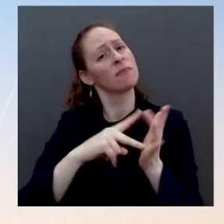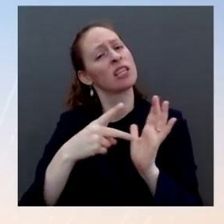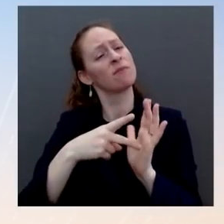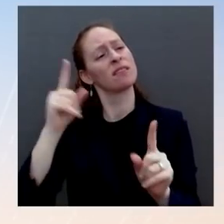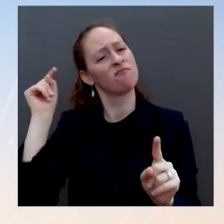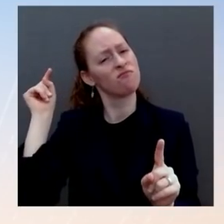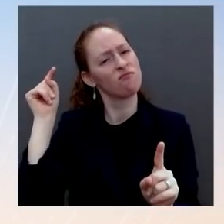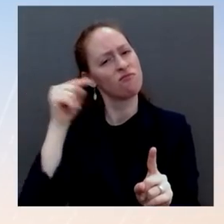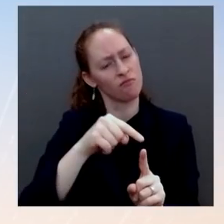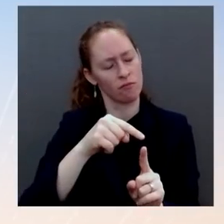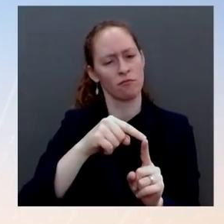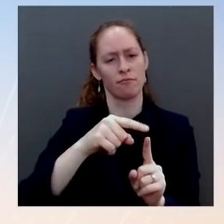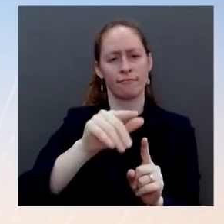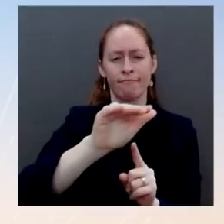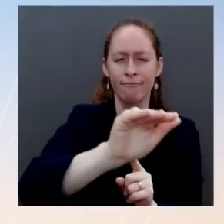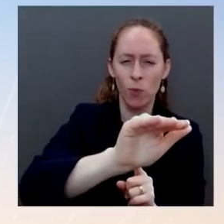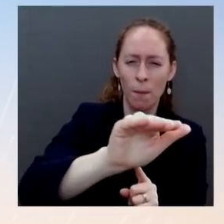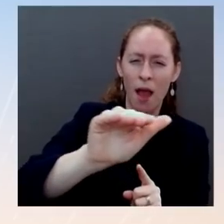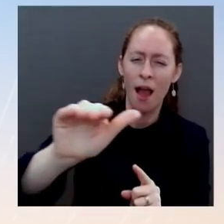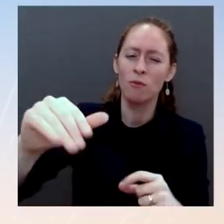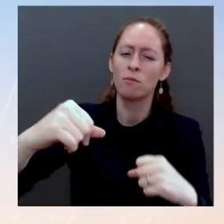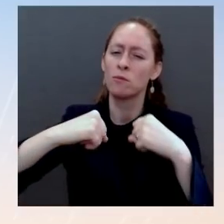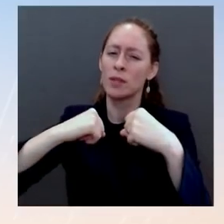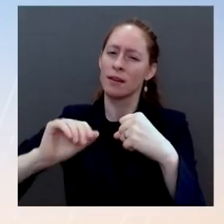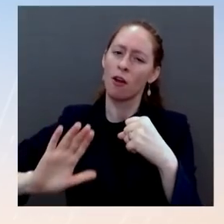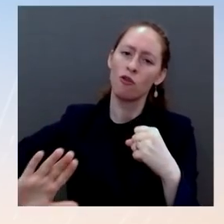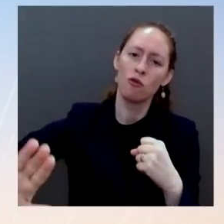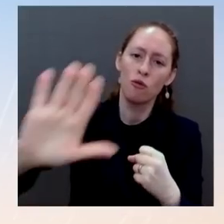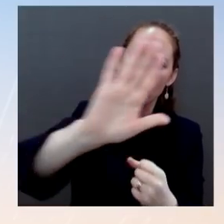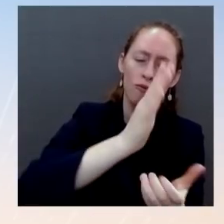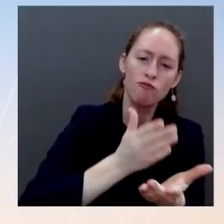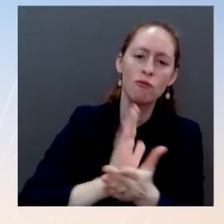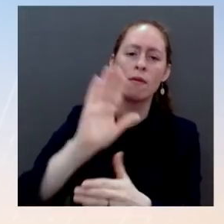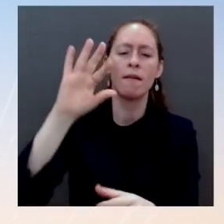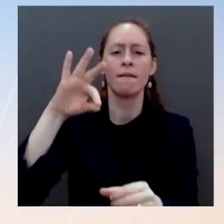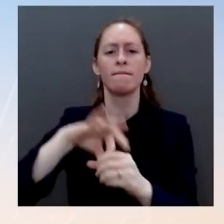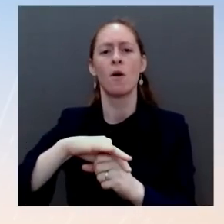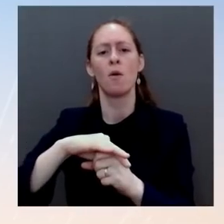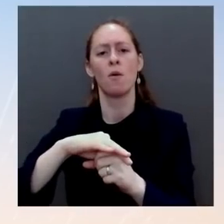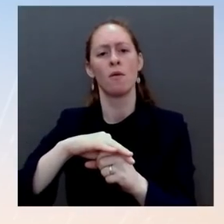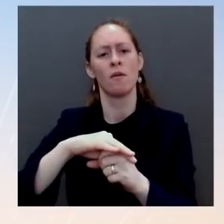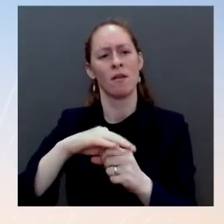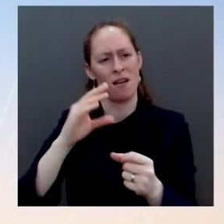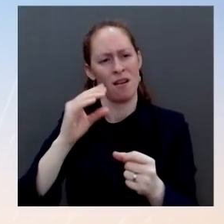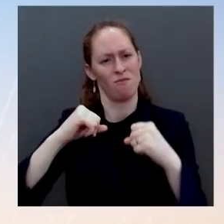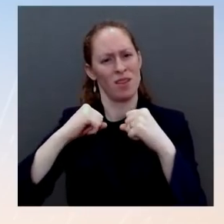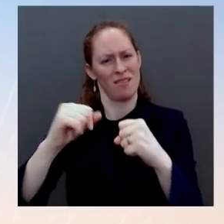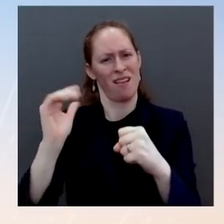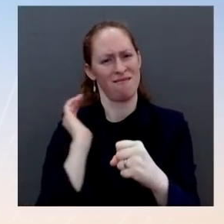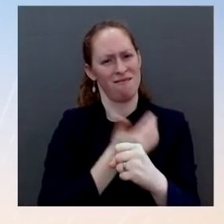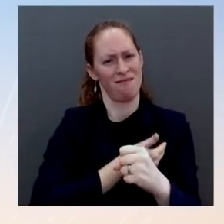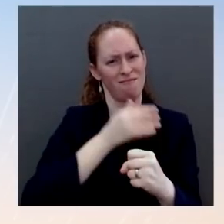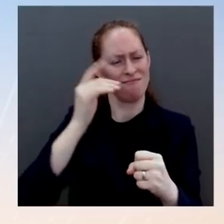He'll talk about the specifics. And he's very focused on people in the country understanding and knowing what is in this legislation,